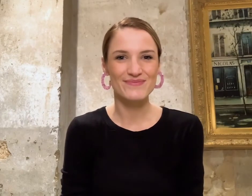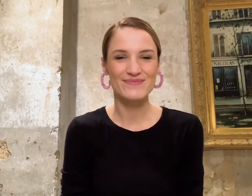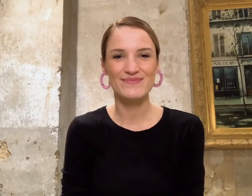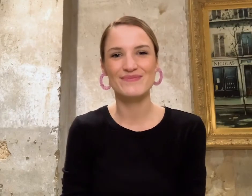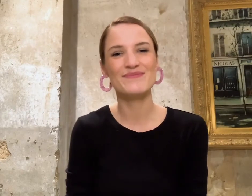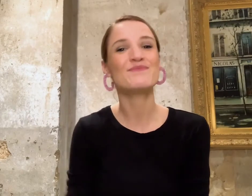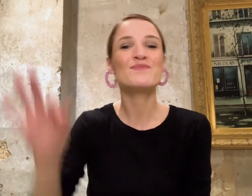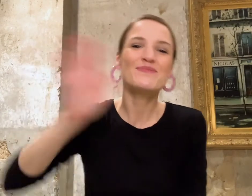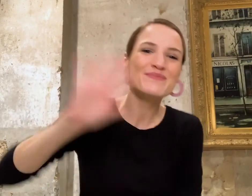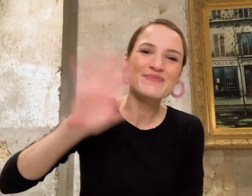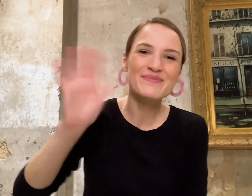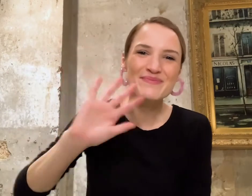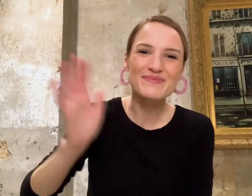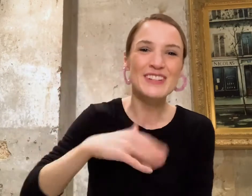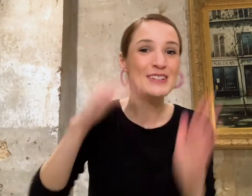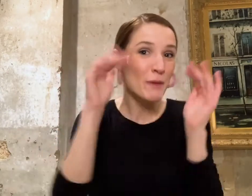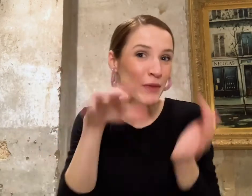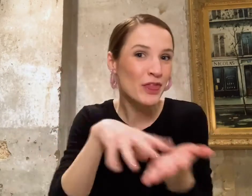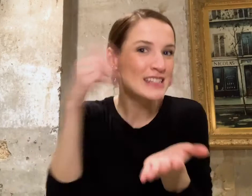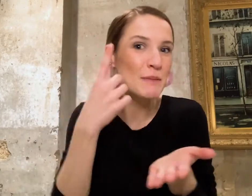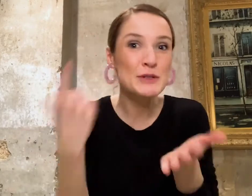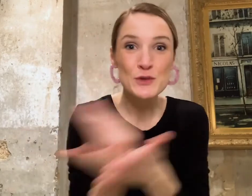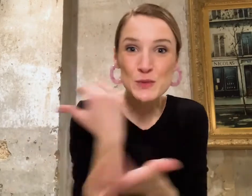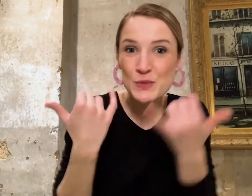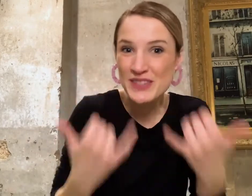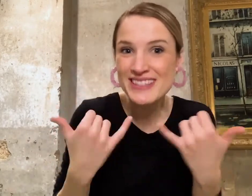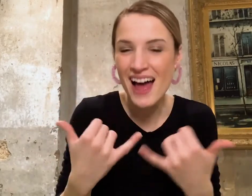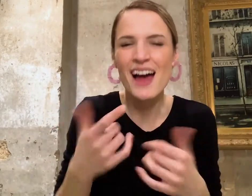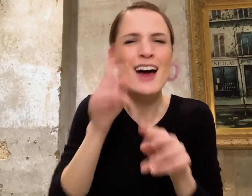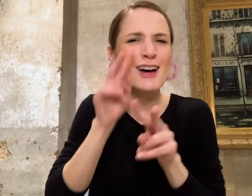Thanks for watching! I hope you learned something new today with us at NAD's DCHS.